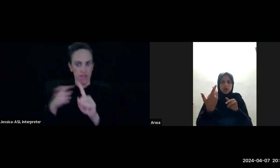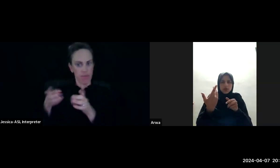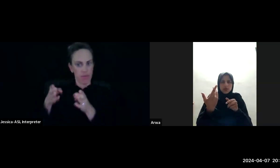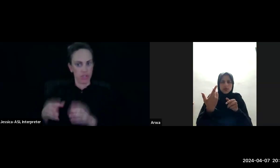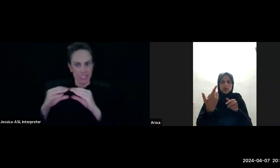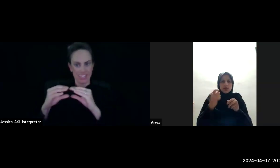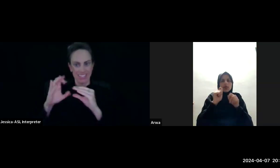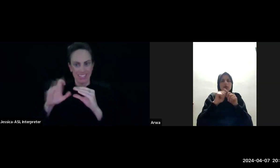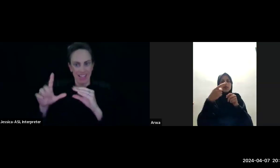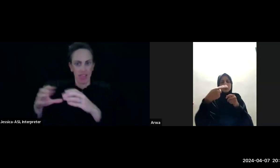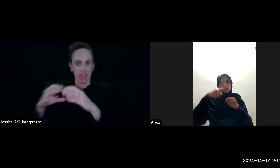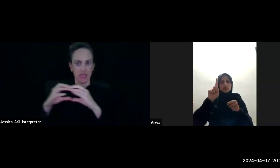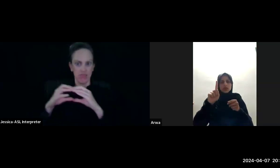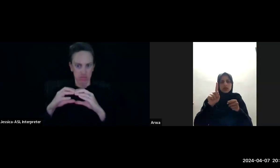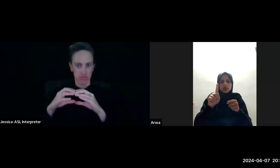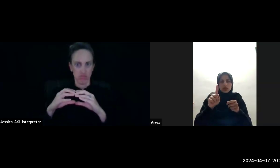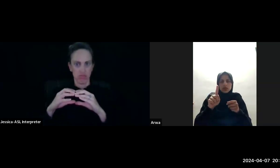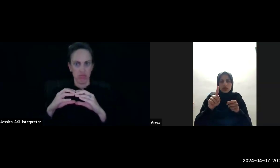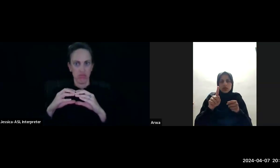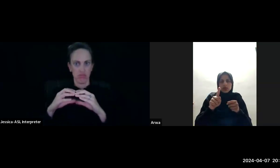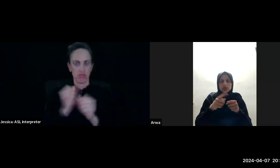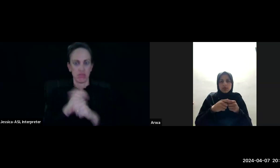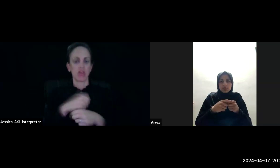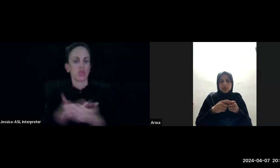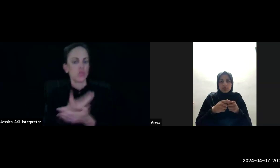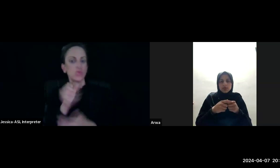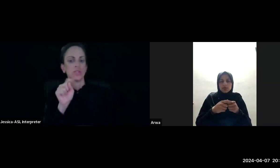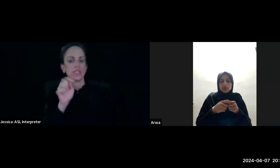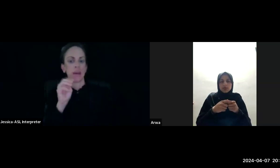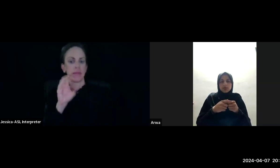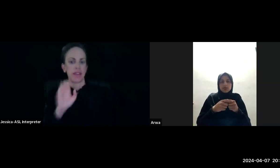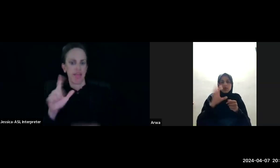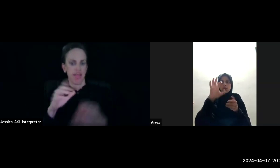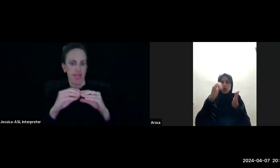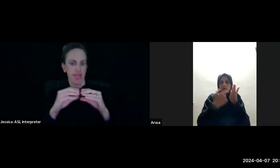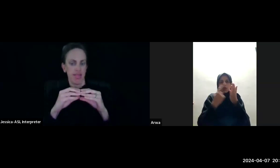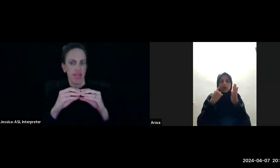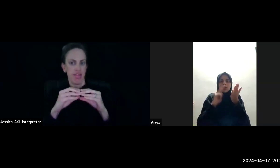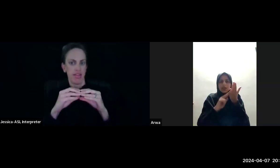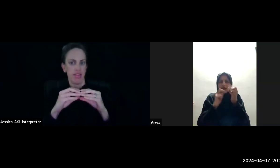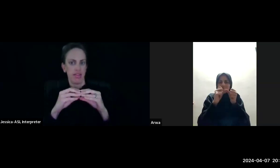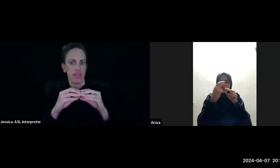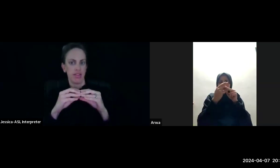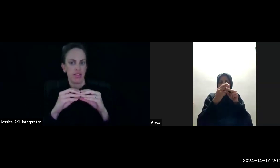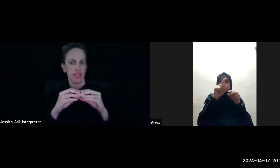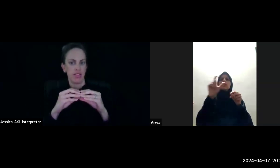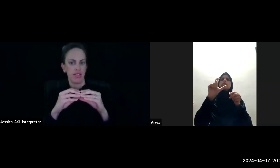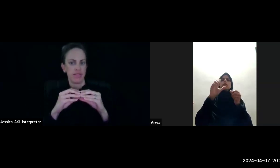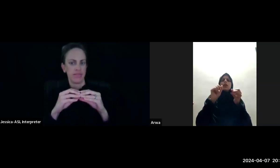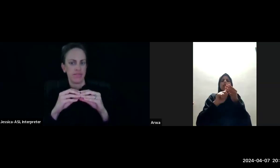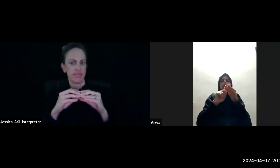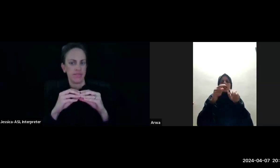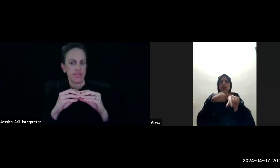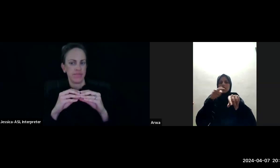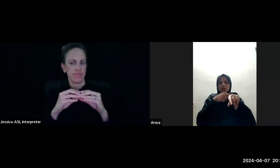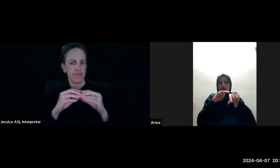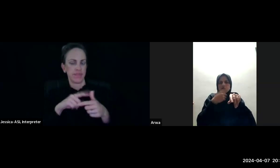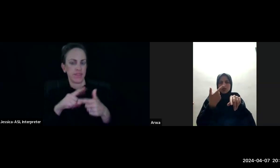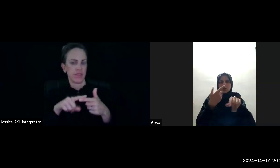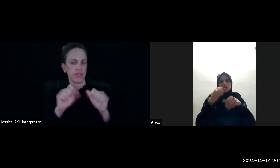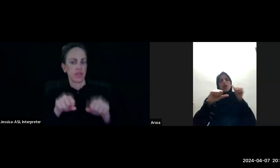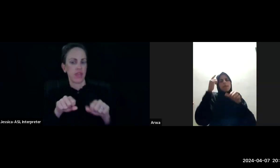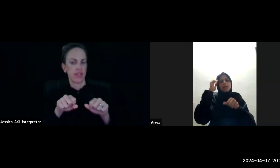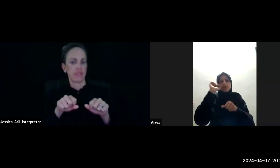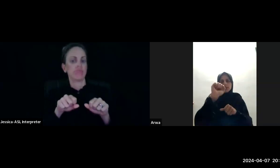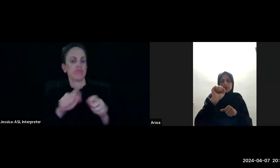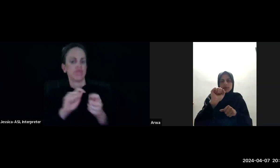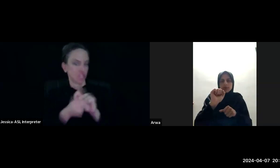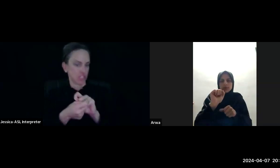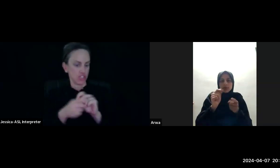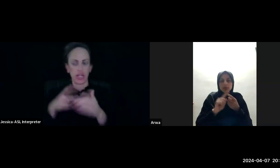cell which is very oriented towards retinal cell and then you can implant it. but then that would